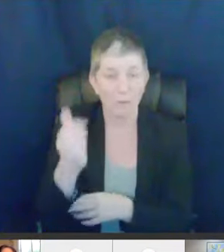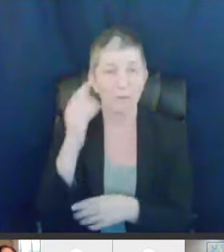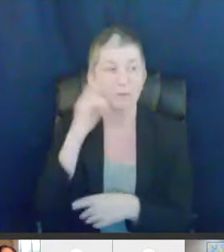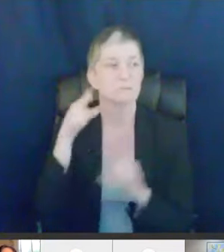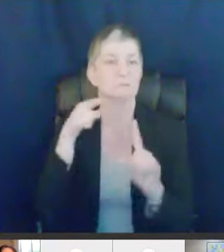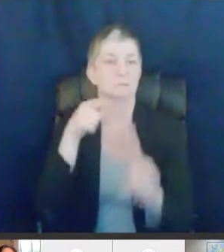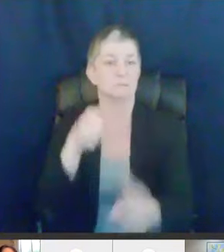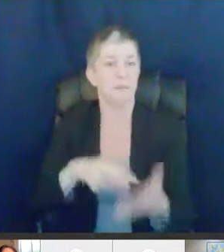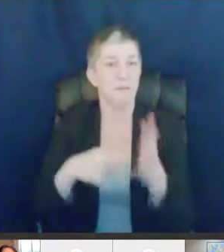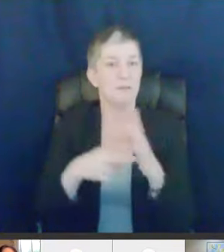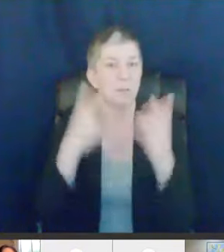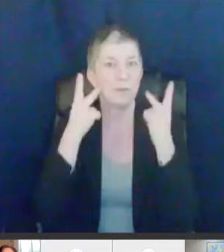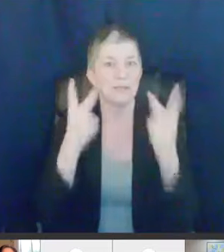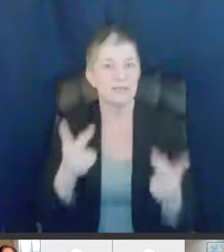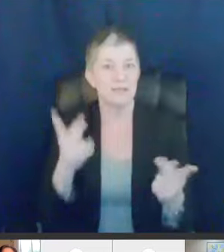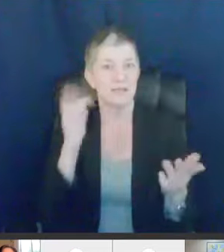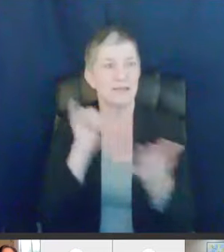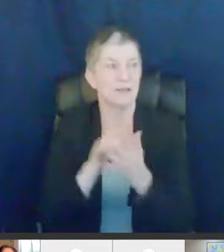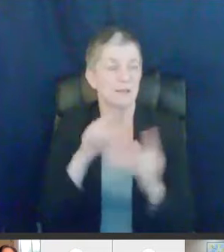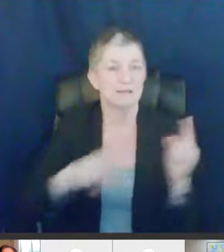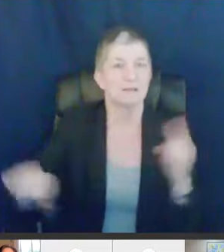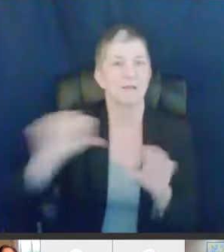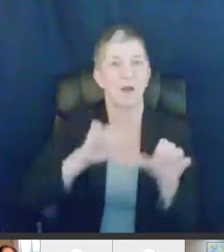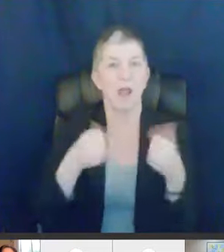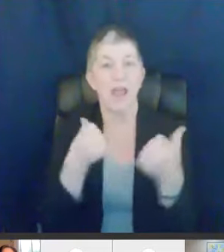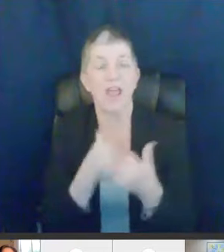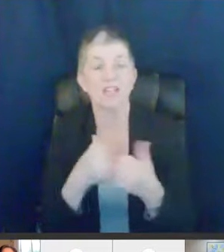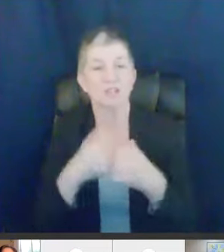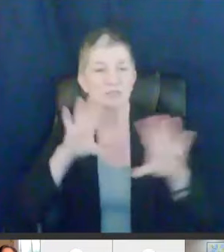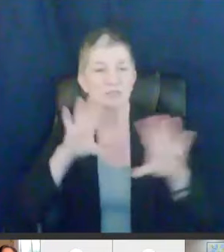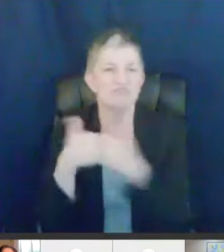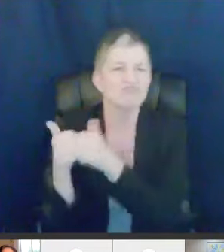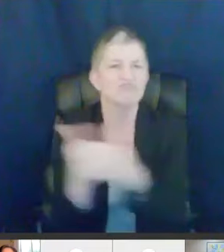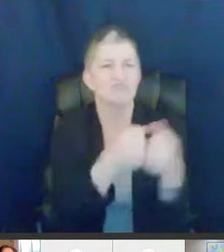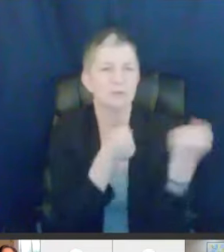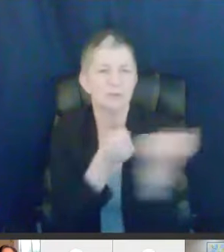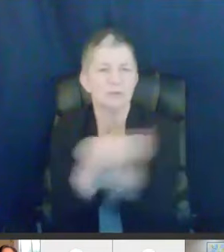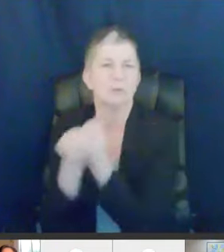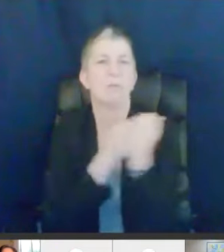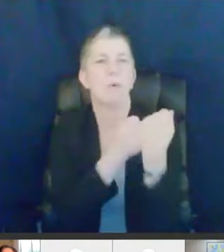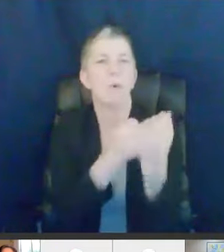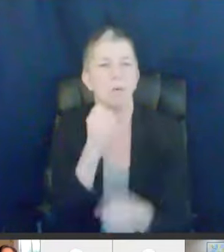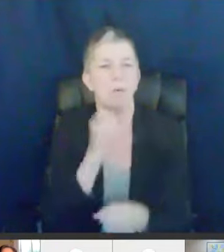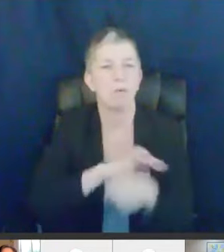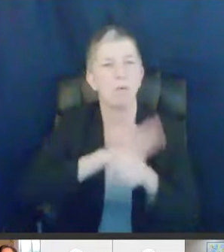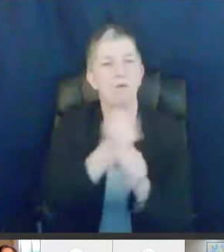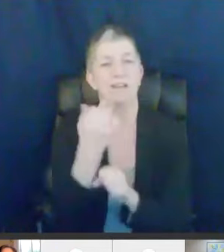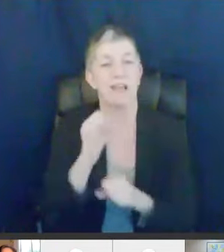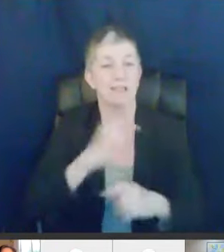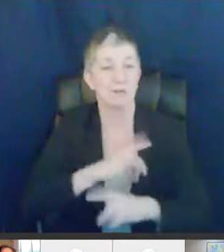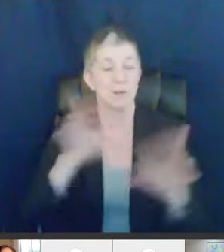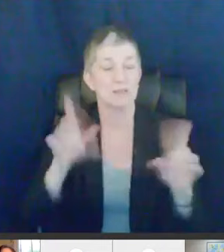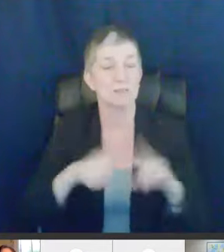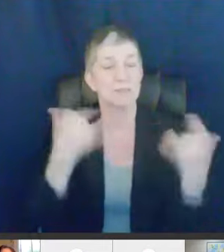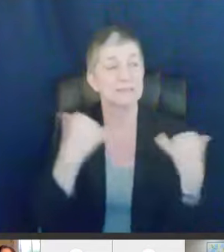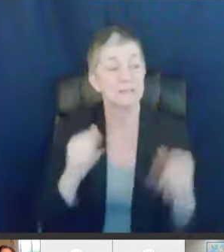see our County's EMS agencies rallying together to support the Covid 19 crisis while still responding to the everyday emergencies that happen in our community